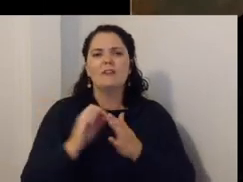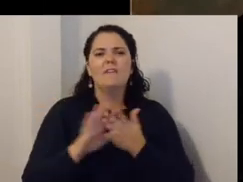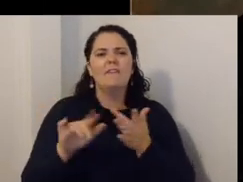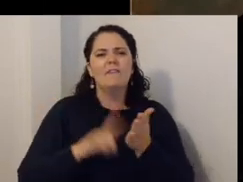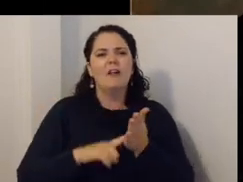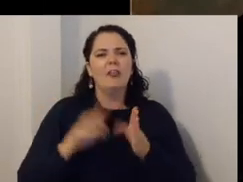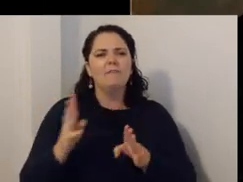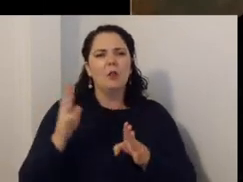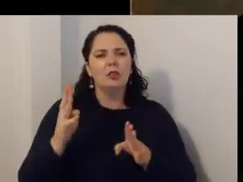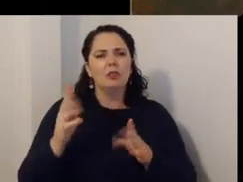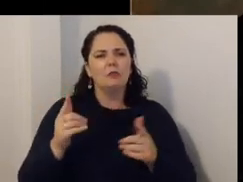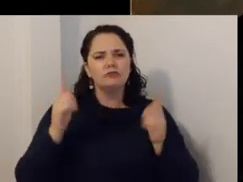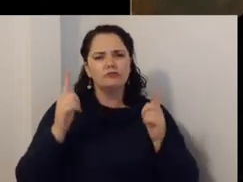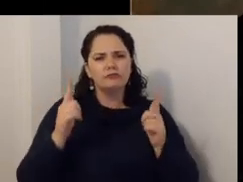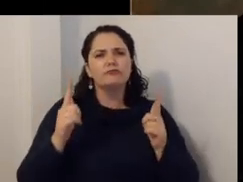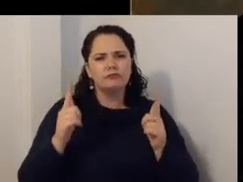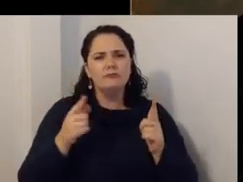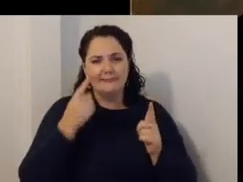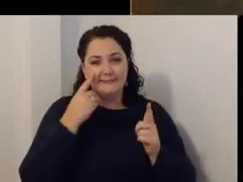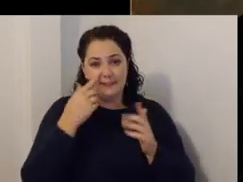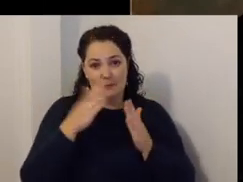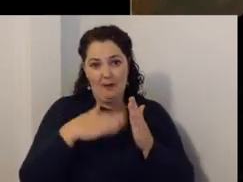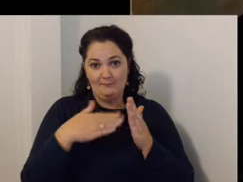and you can actually see a painting of Philip IV in the exhibition right now